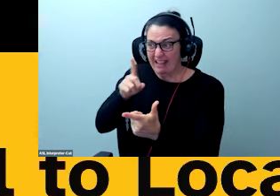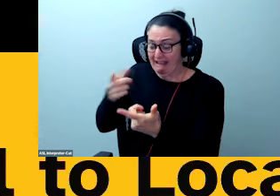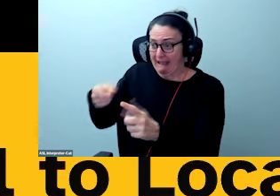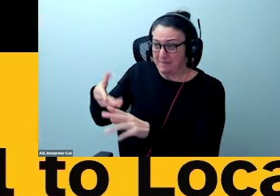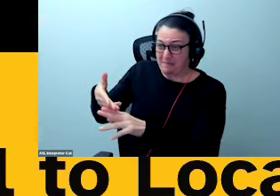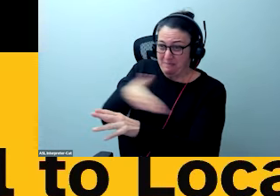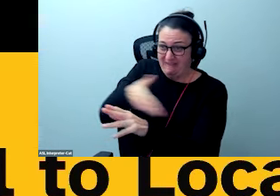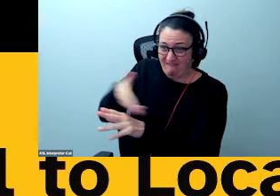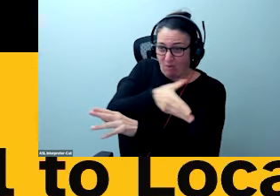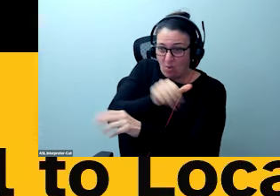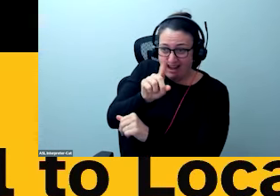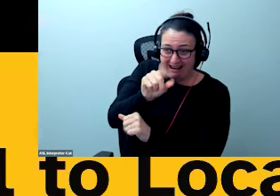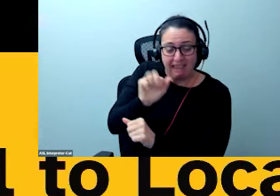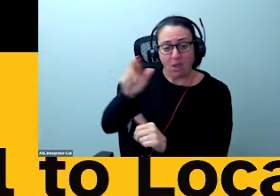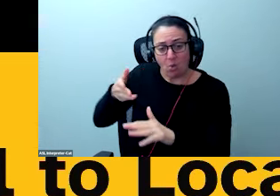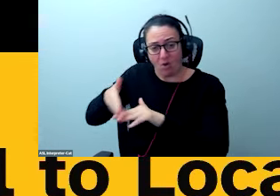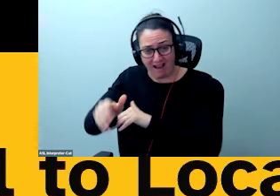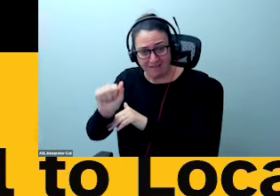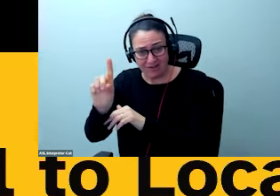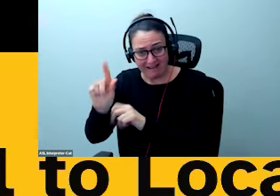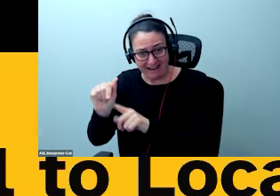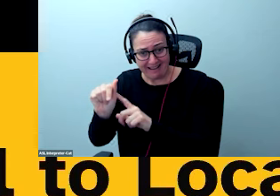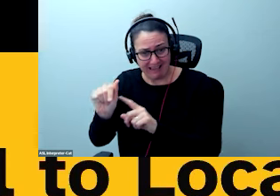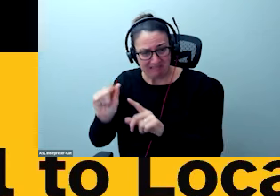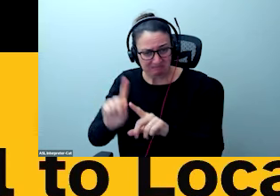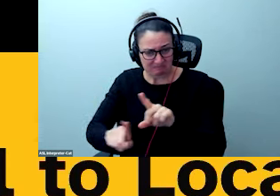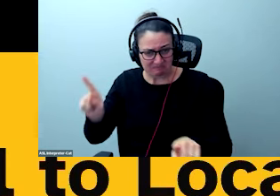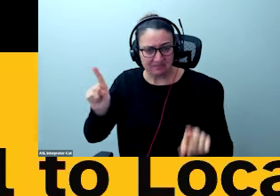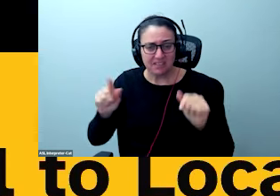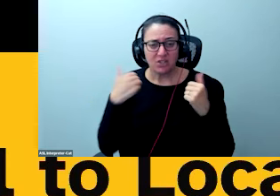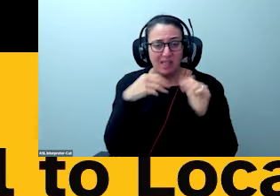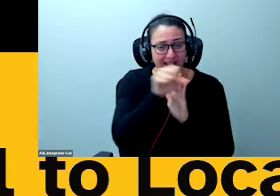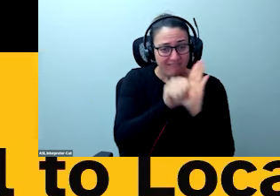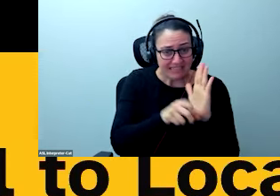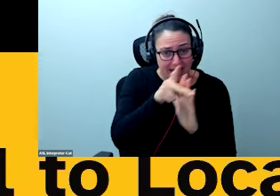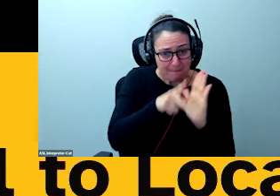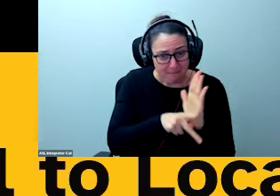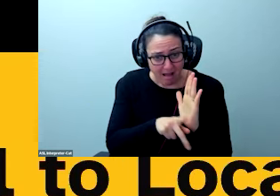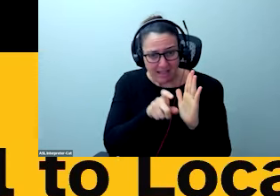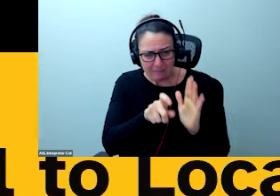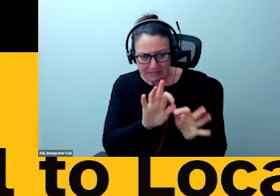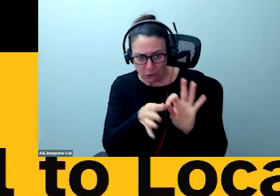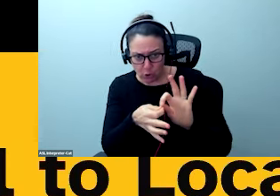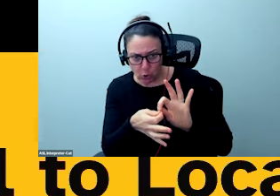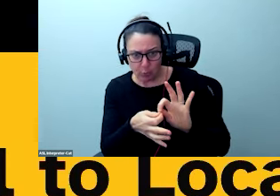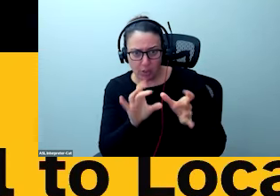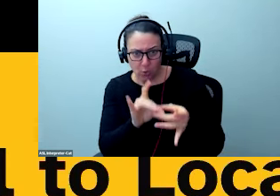and have come after. You'll have state policies that have to have that interpreted when it comes to housing,